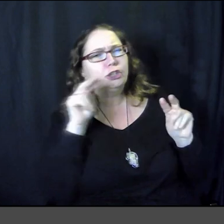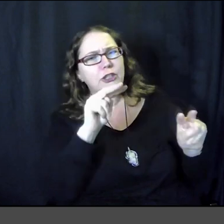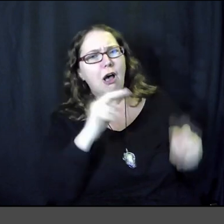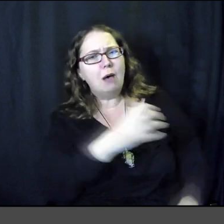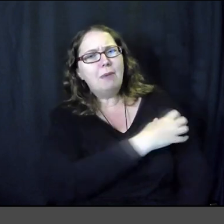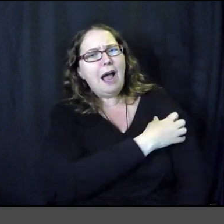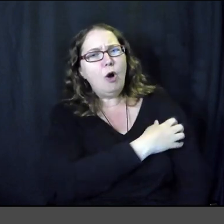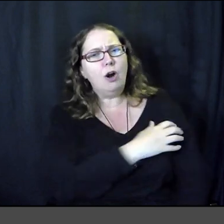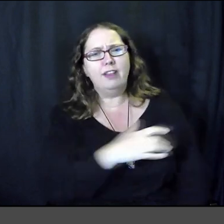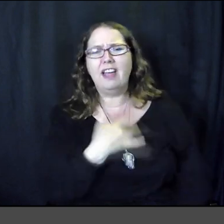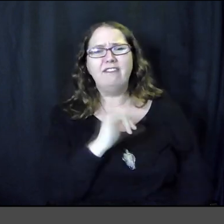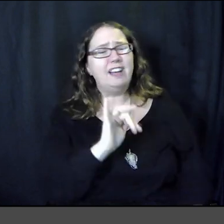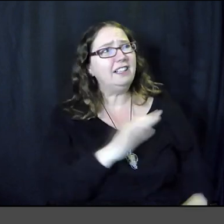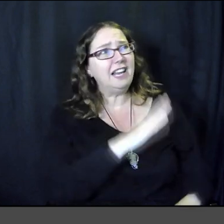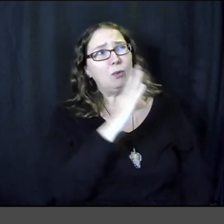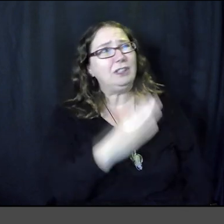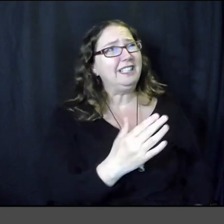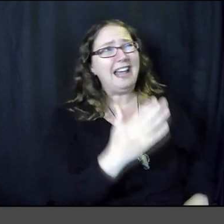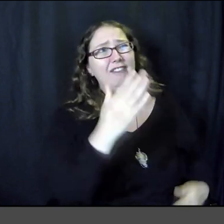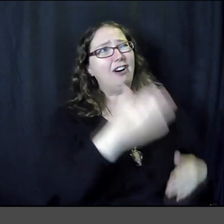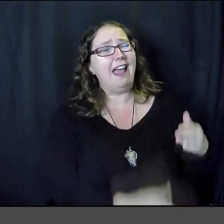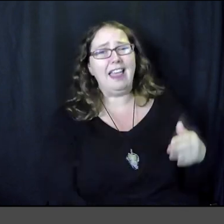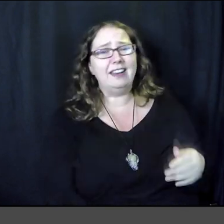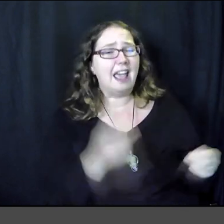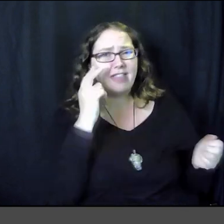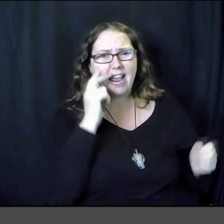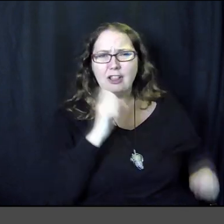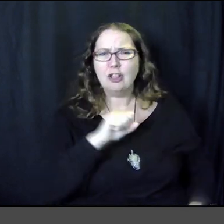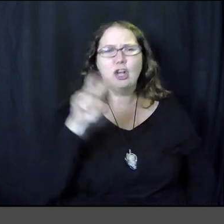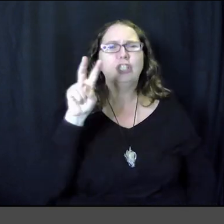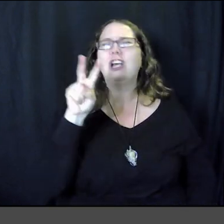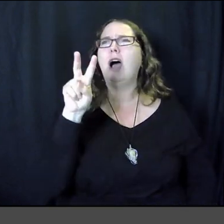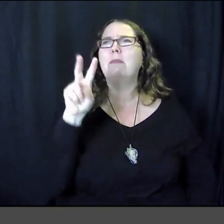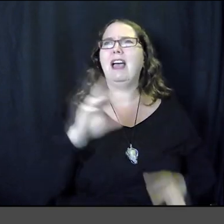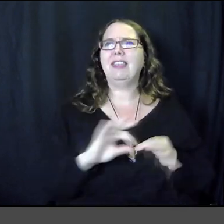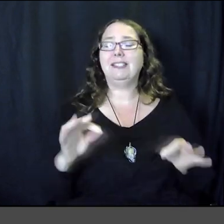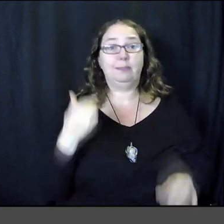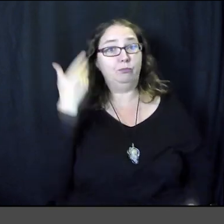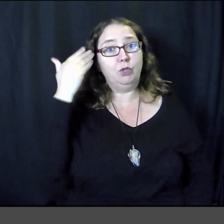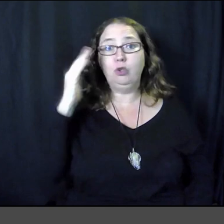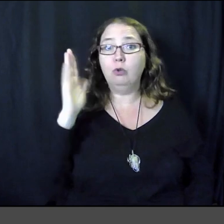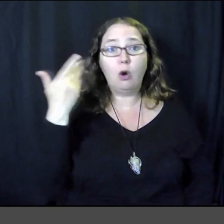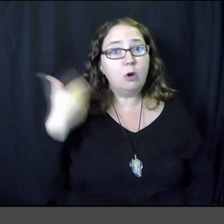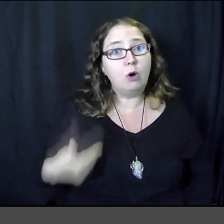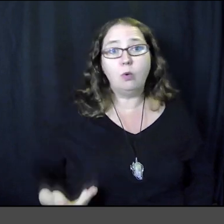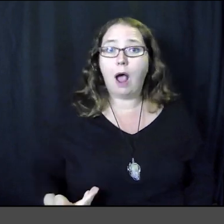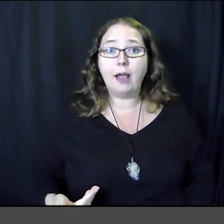AND THEY LOOKED UP AND THEY SAID, YOU DON'T KNOW WHO I AM. I AM A CHILD OF DEMOCRACY.